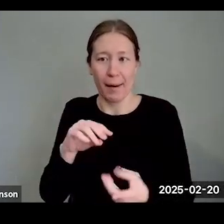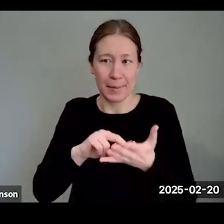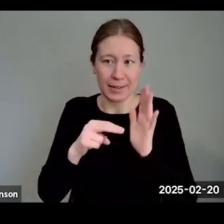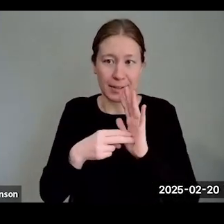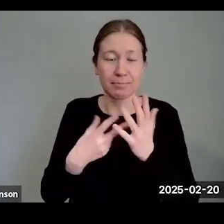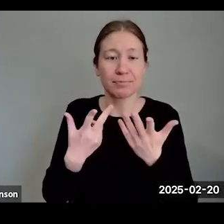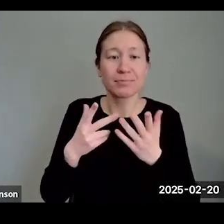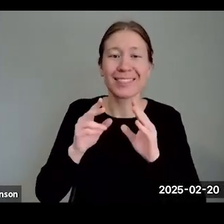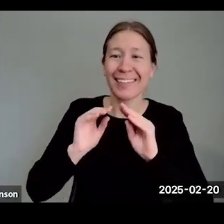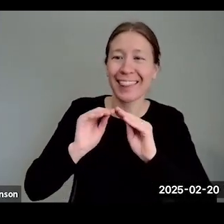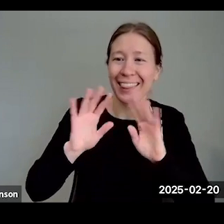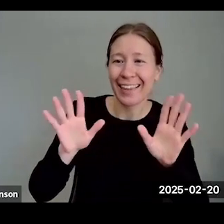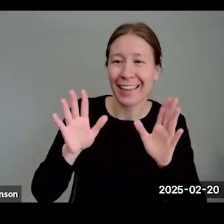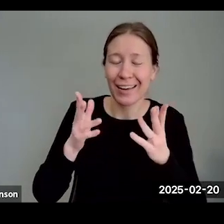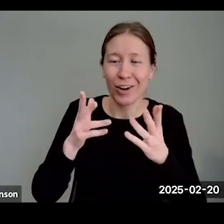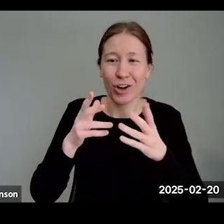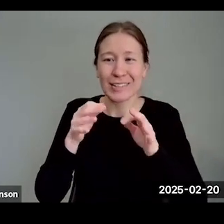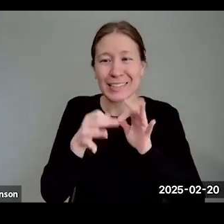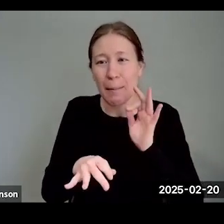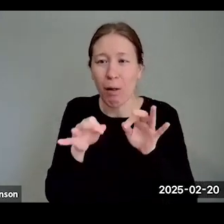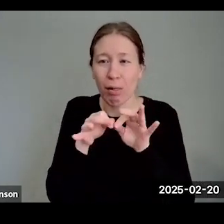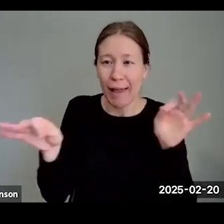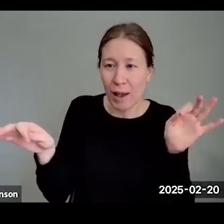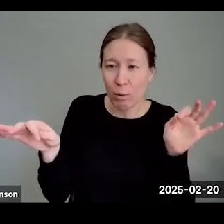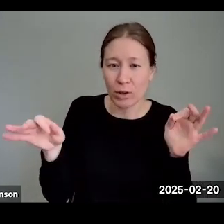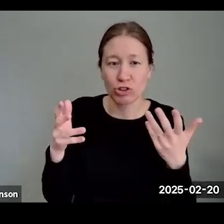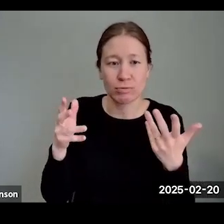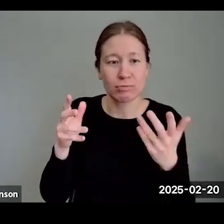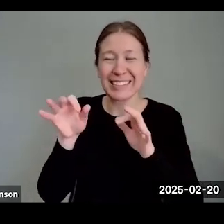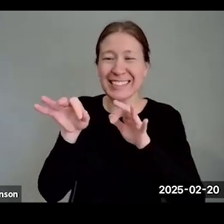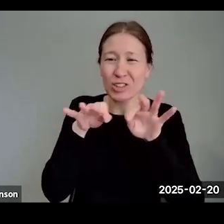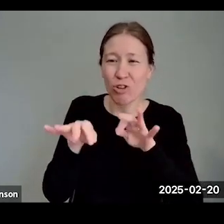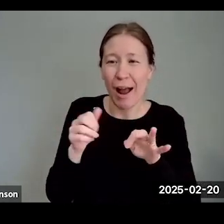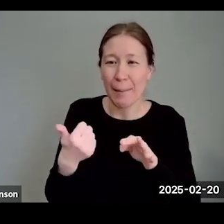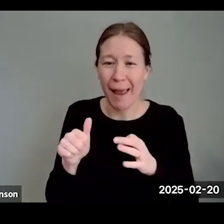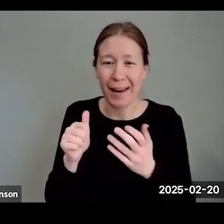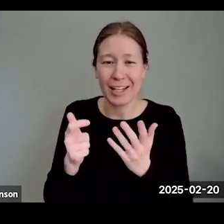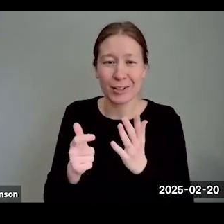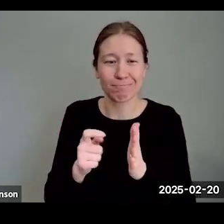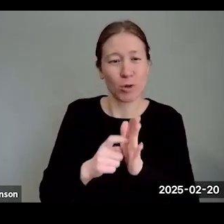Describing responsibilities or any needs of the position, in plain English.